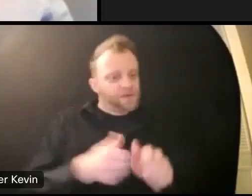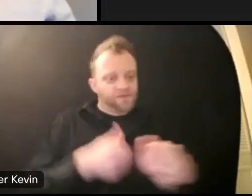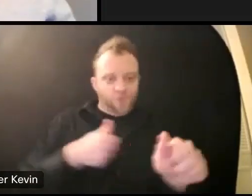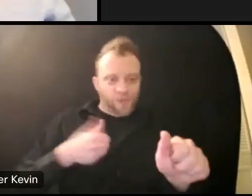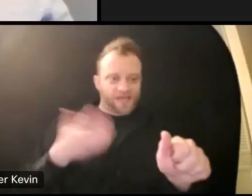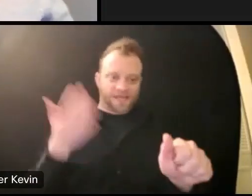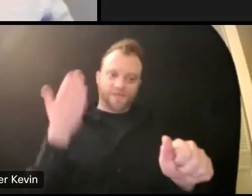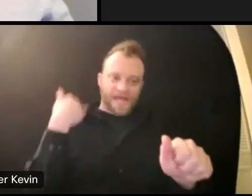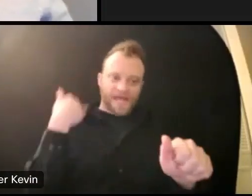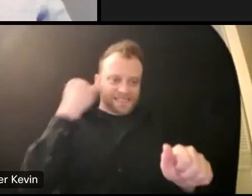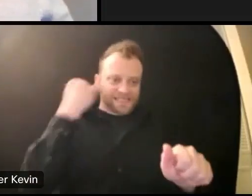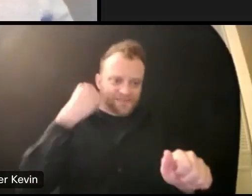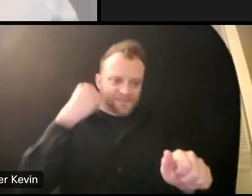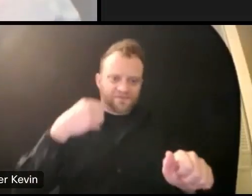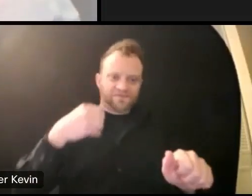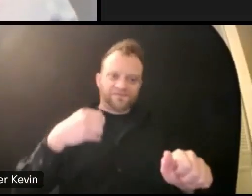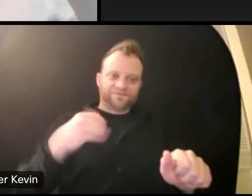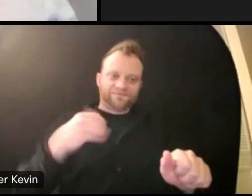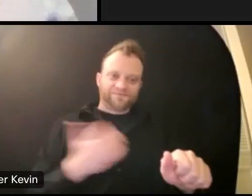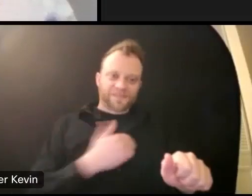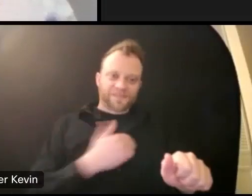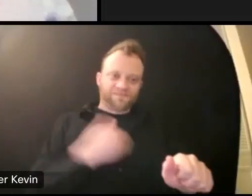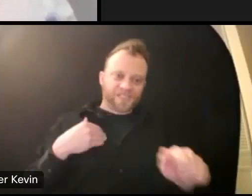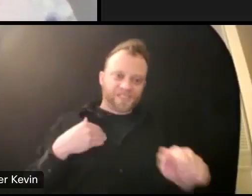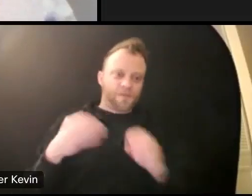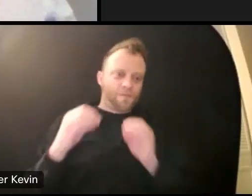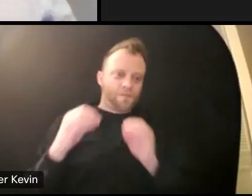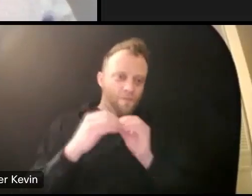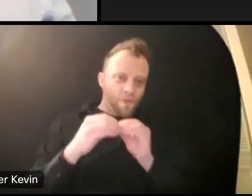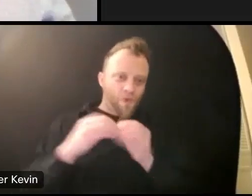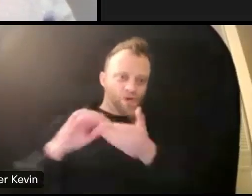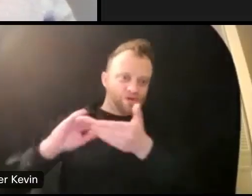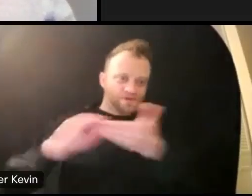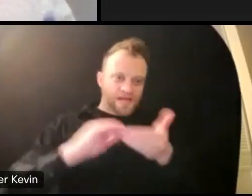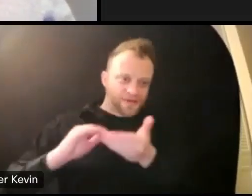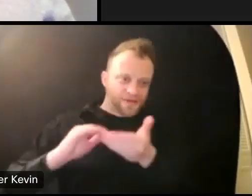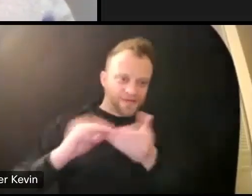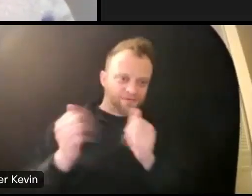bit more collaborative with the requesters. If they'd just shown they requested what